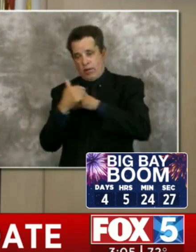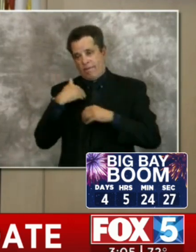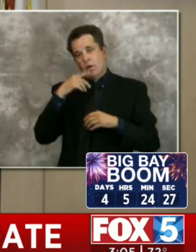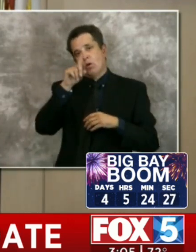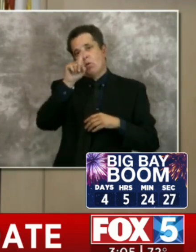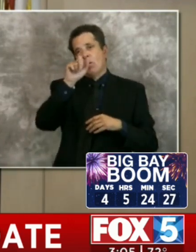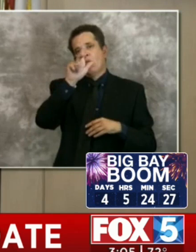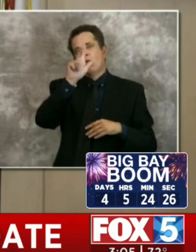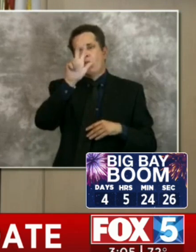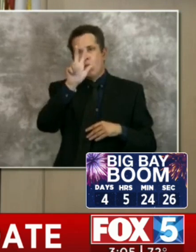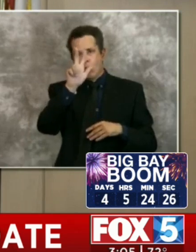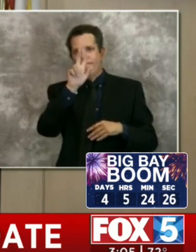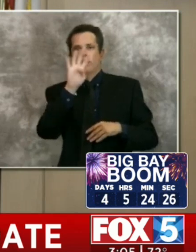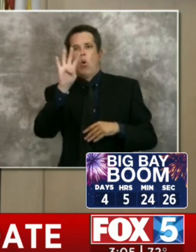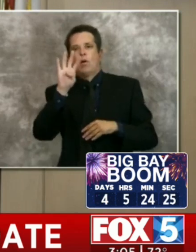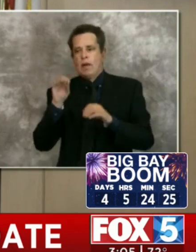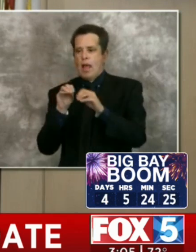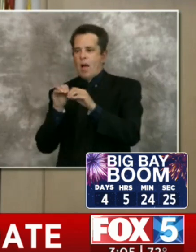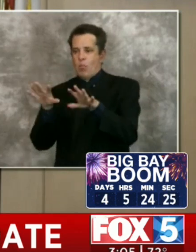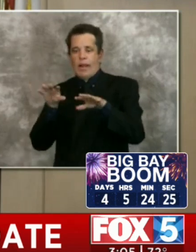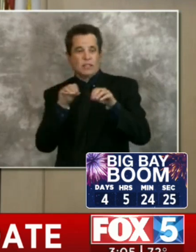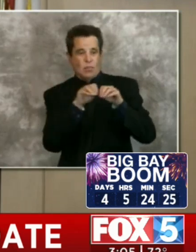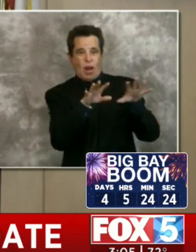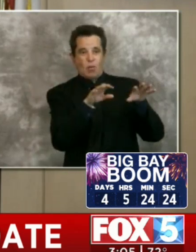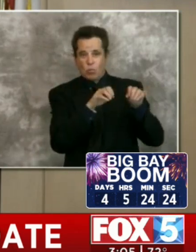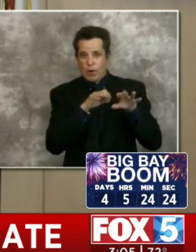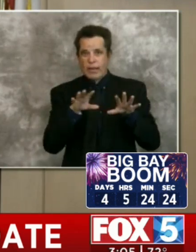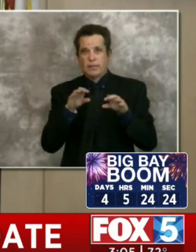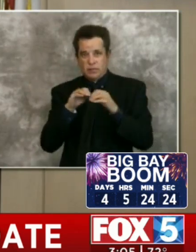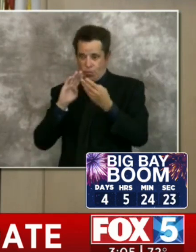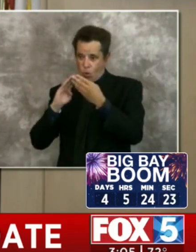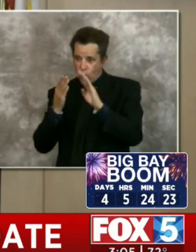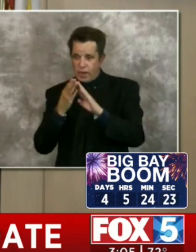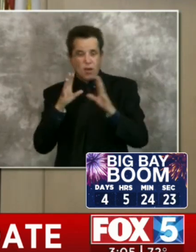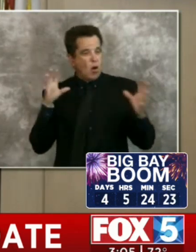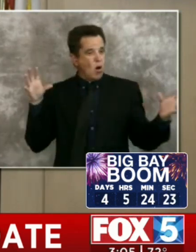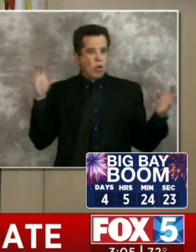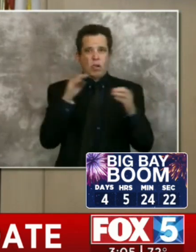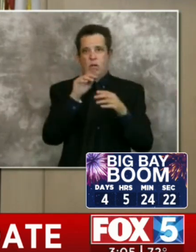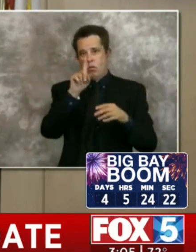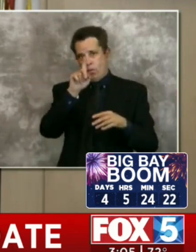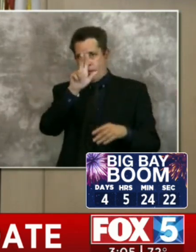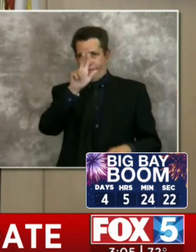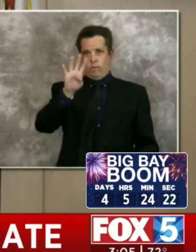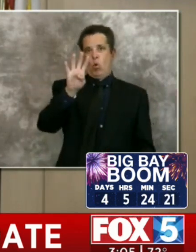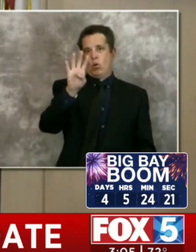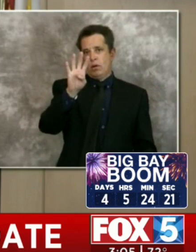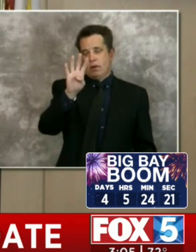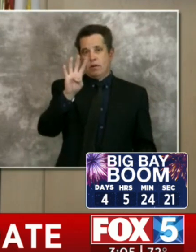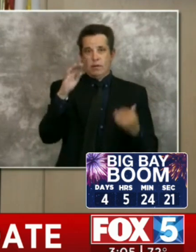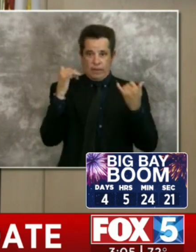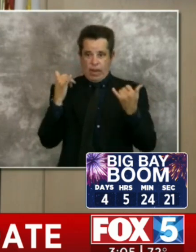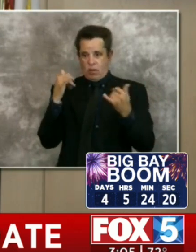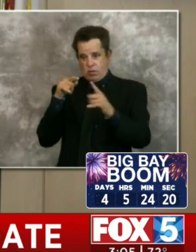OUTBREAKS SINCE THE BEGINNING OF THE COVID-19 PANDEMIC IN SAN DIEGO COUNTY THERE HAVE